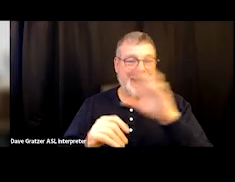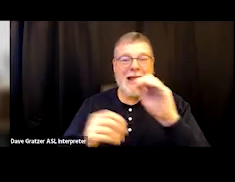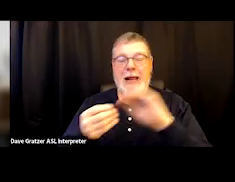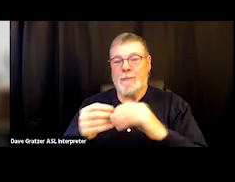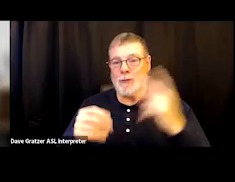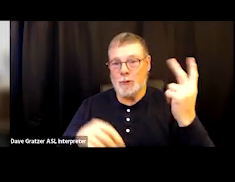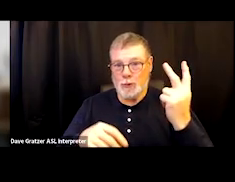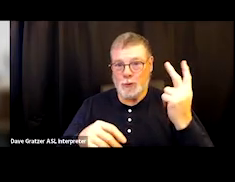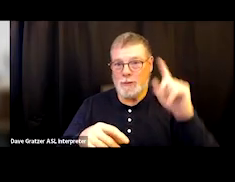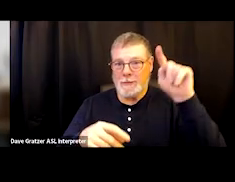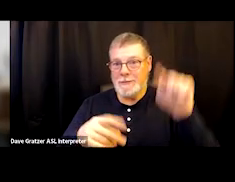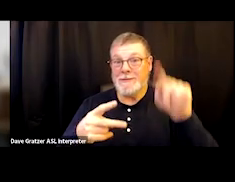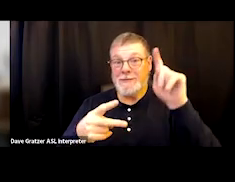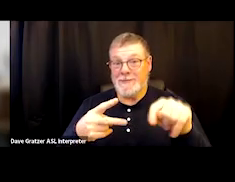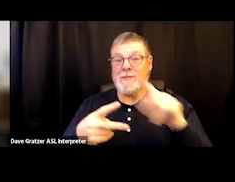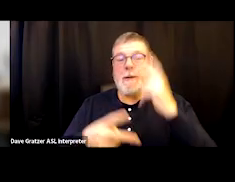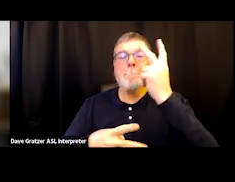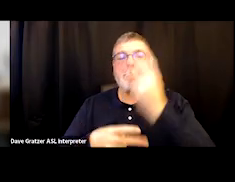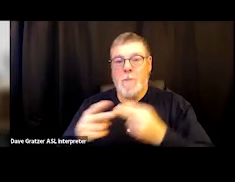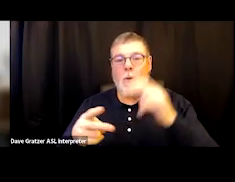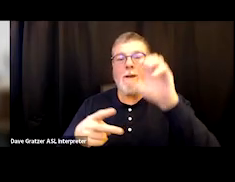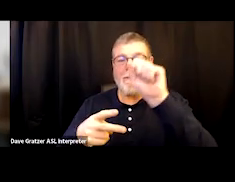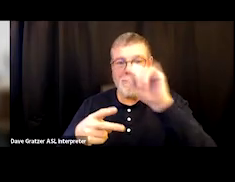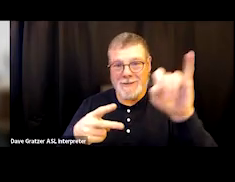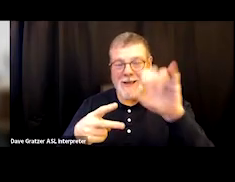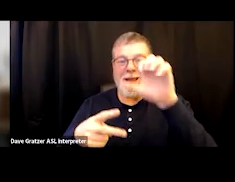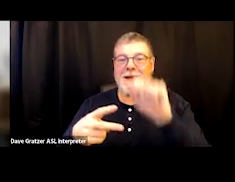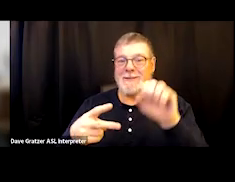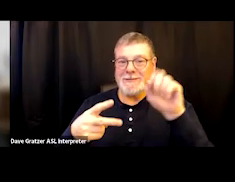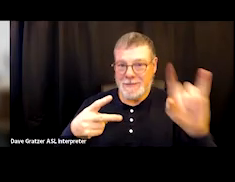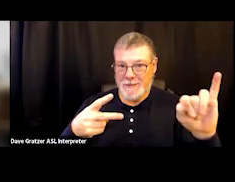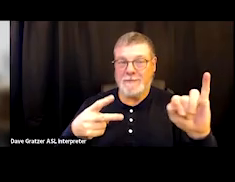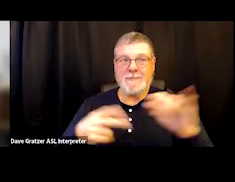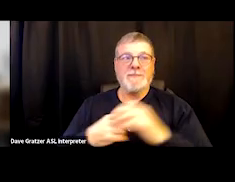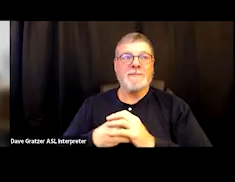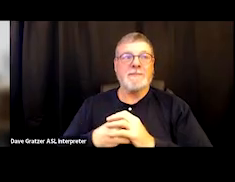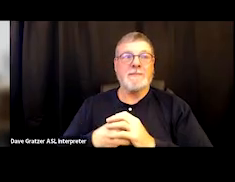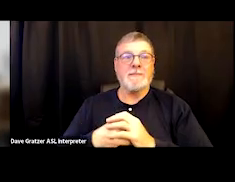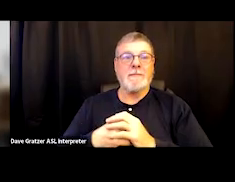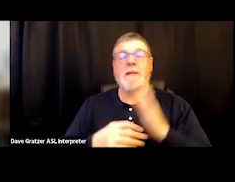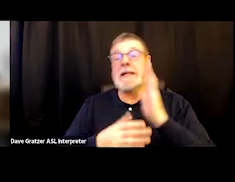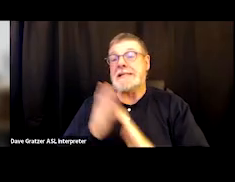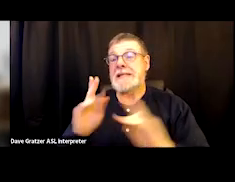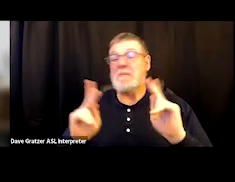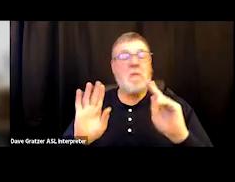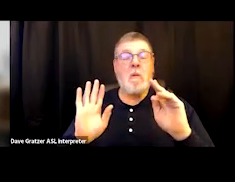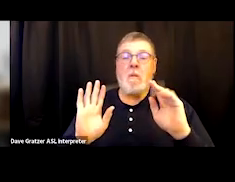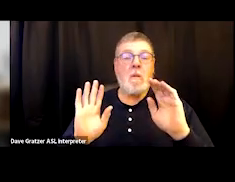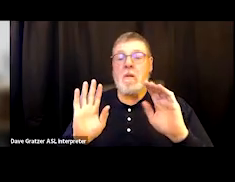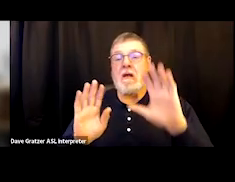'cause you always need to apply for both programs. Some people will say, "Well, I just need to apply for SSI